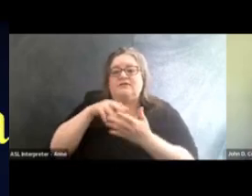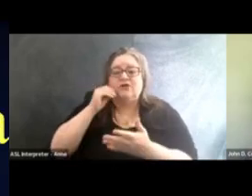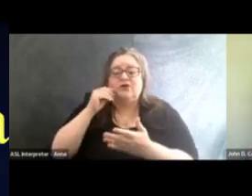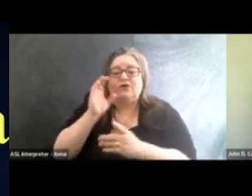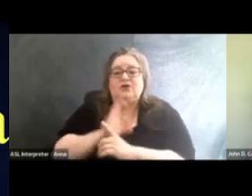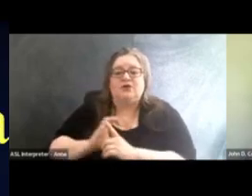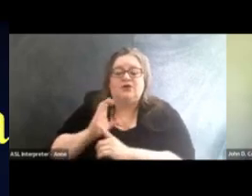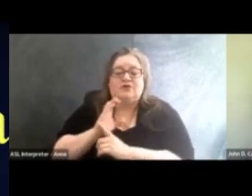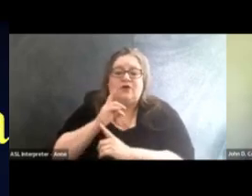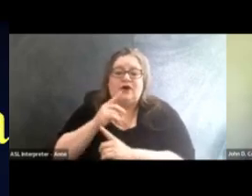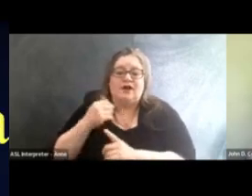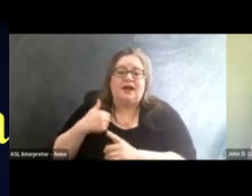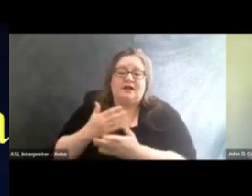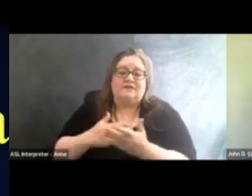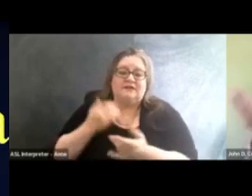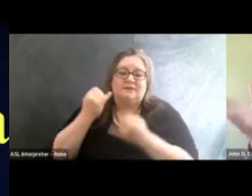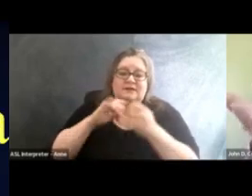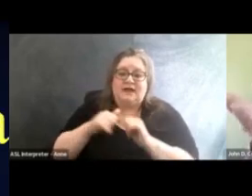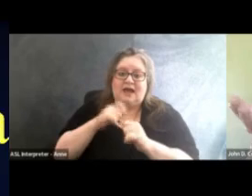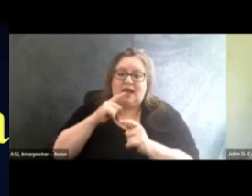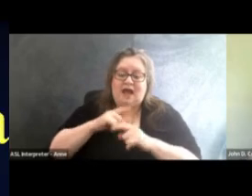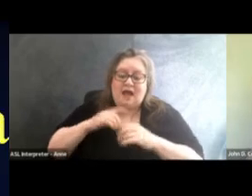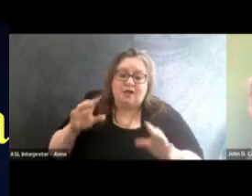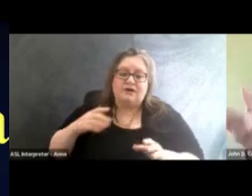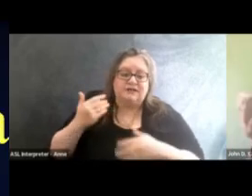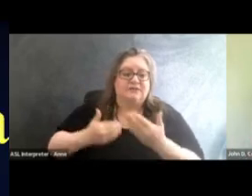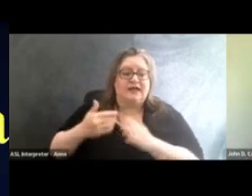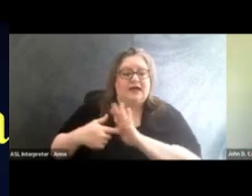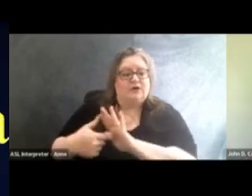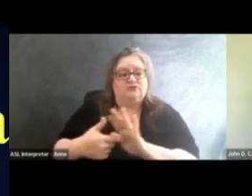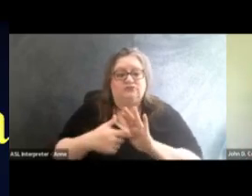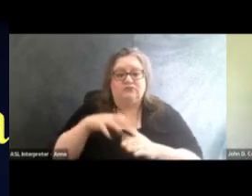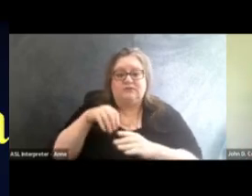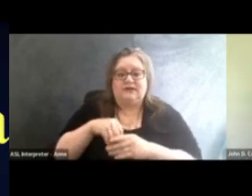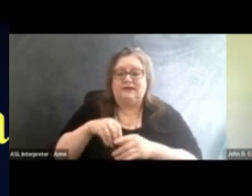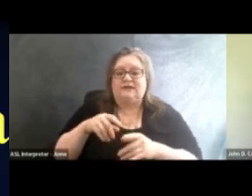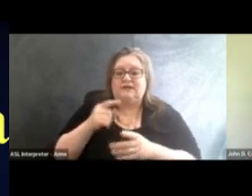and have some idea about how it's playing out in the treatment setting and in this